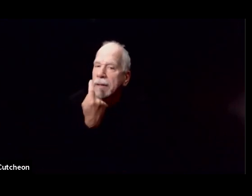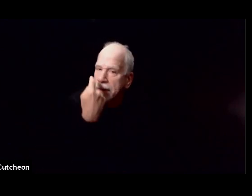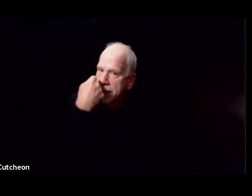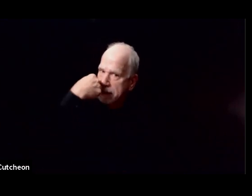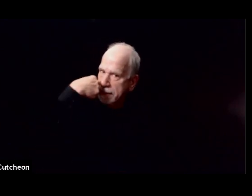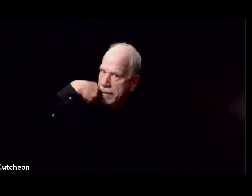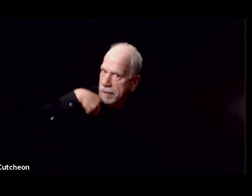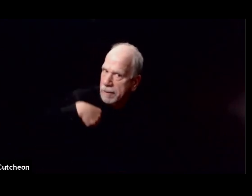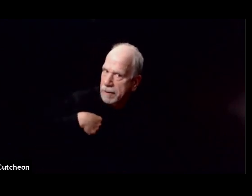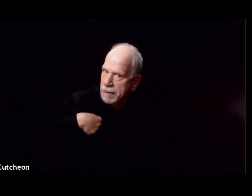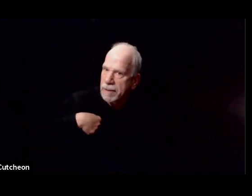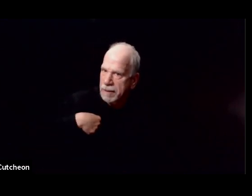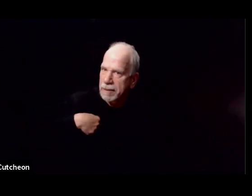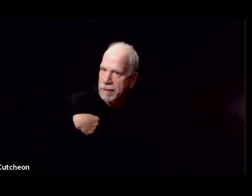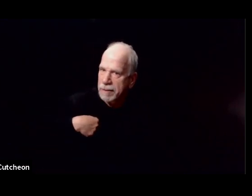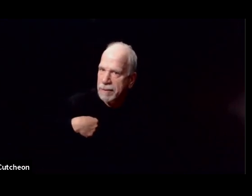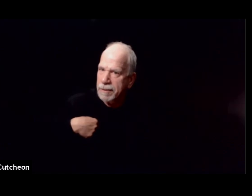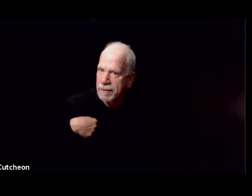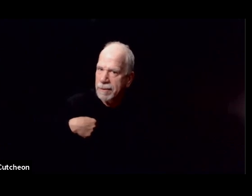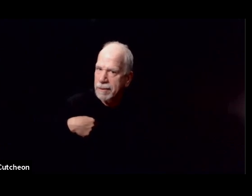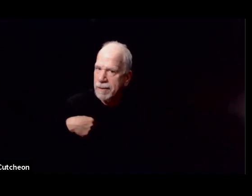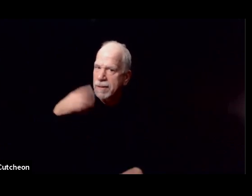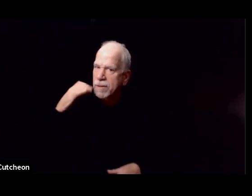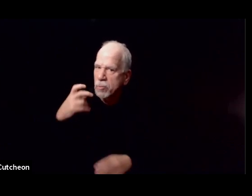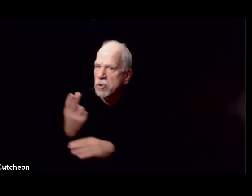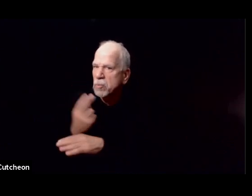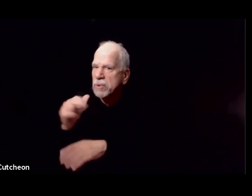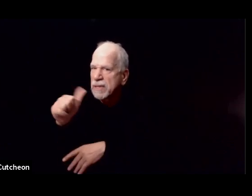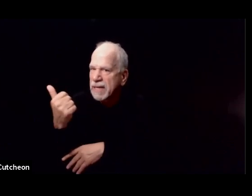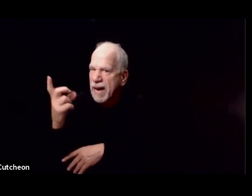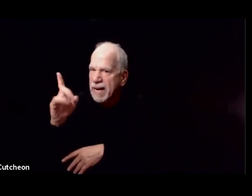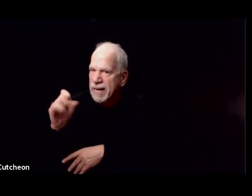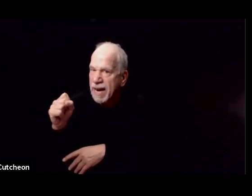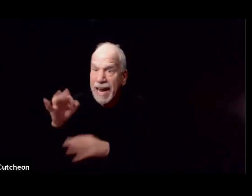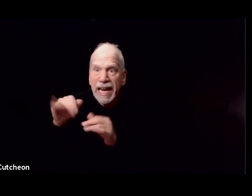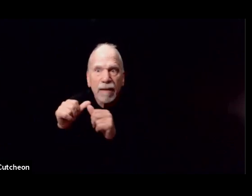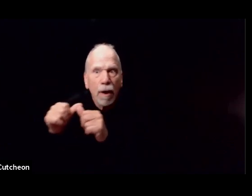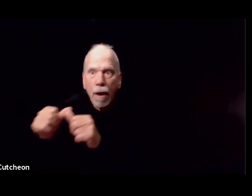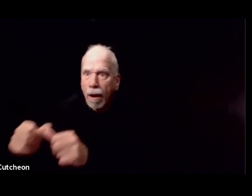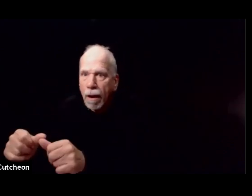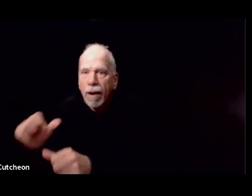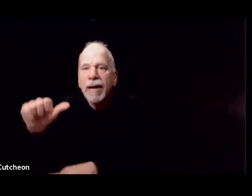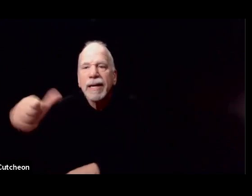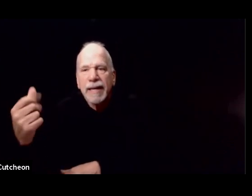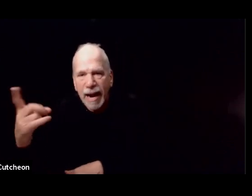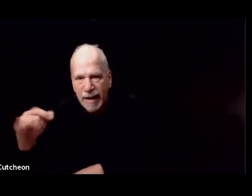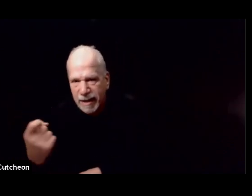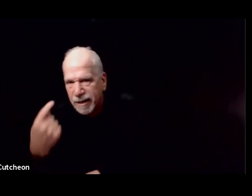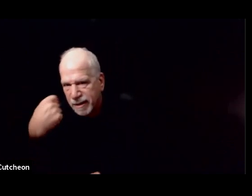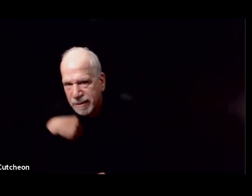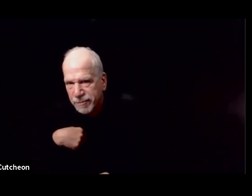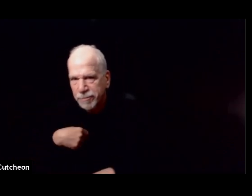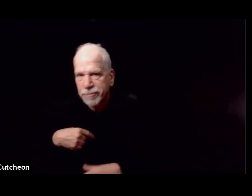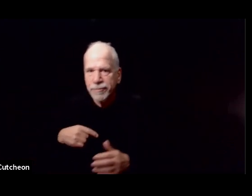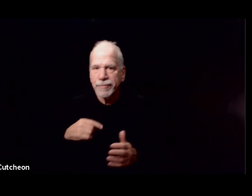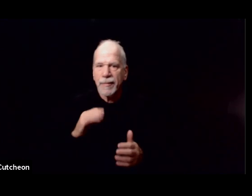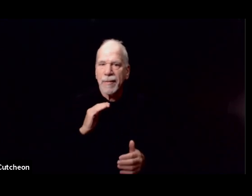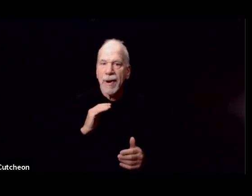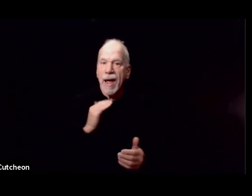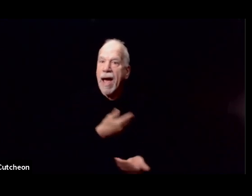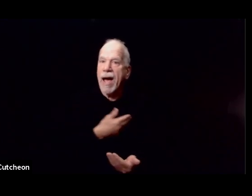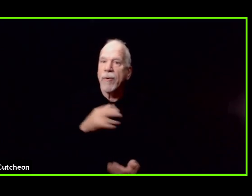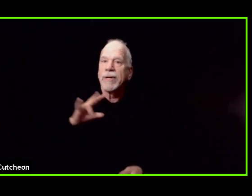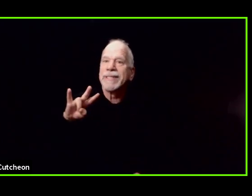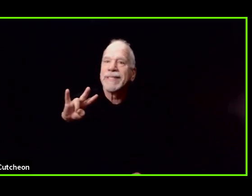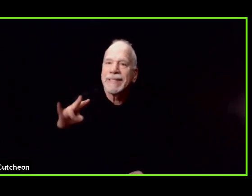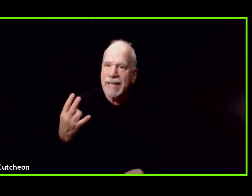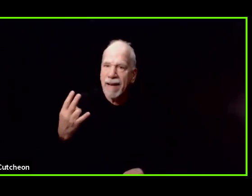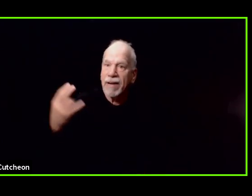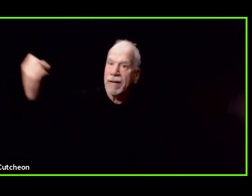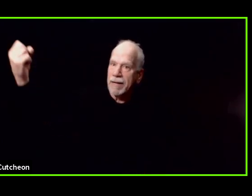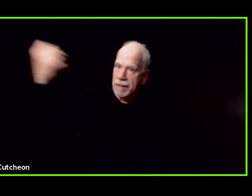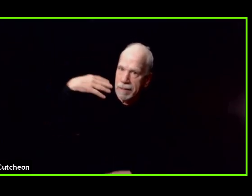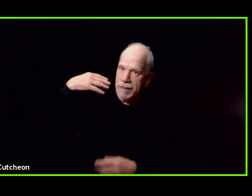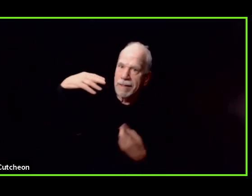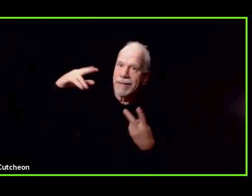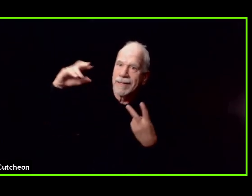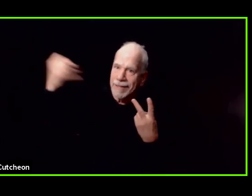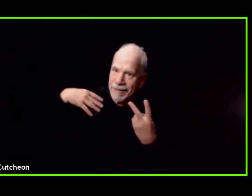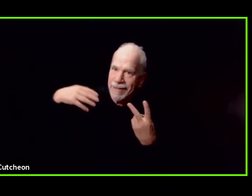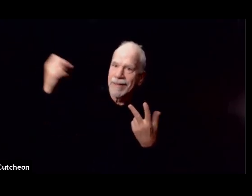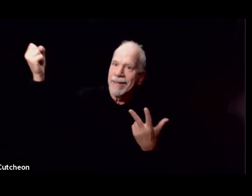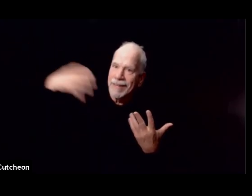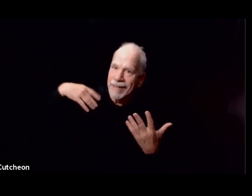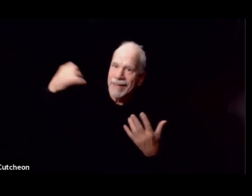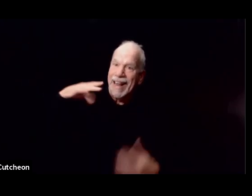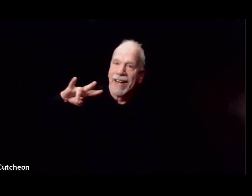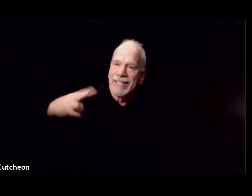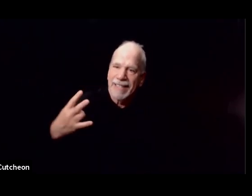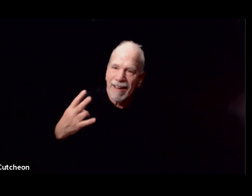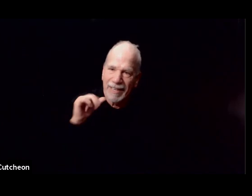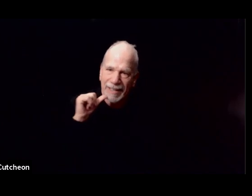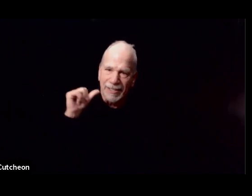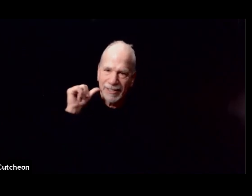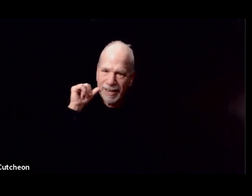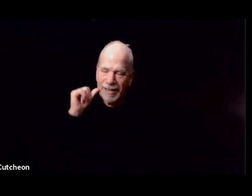this was our seventh shipment. If you look at the website from the public health emergency